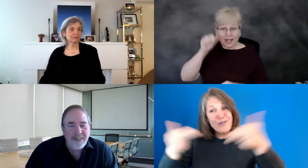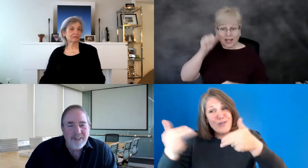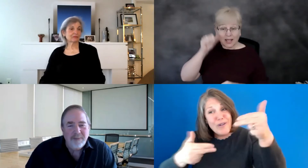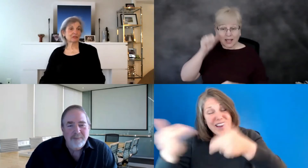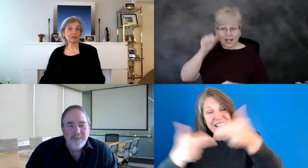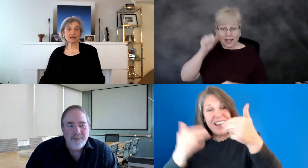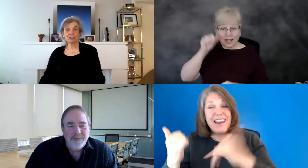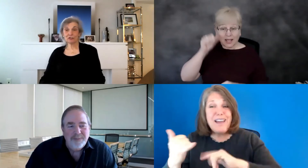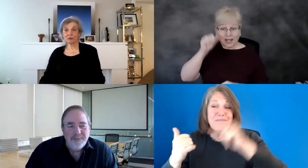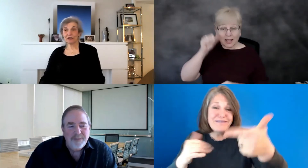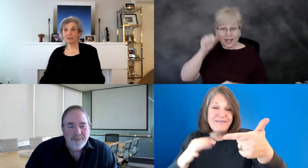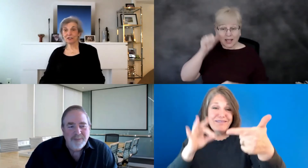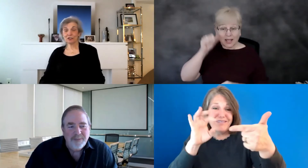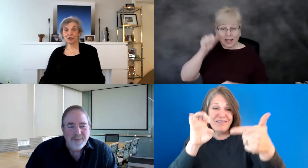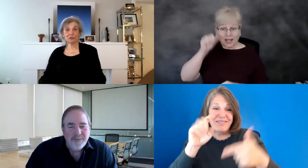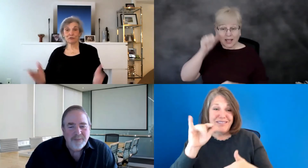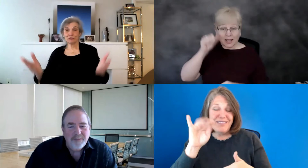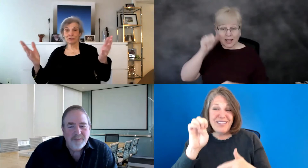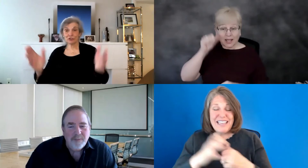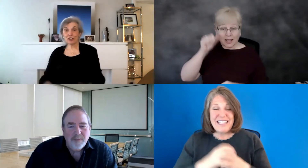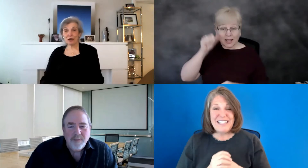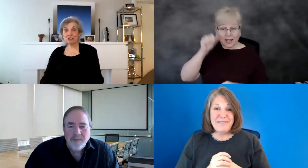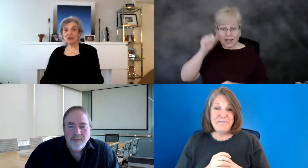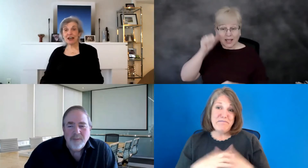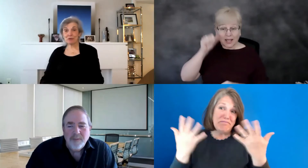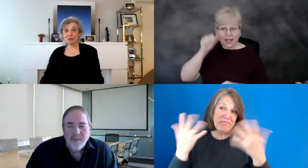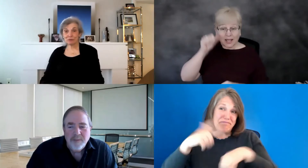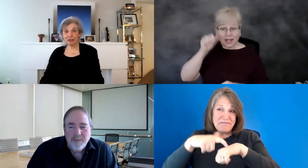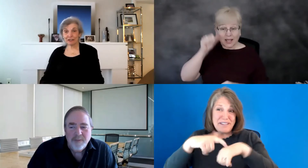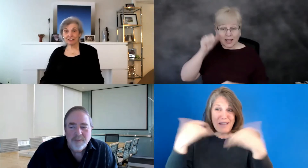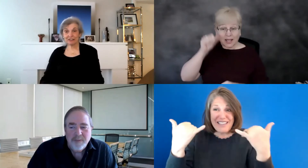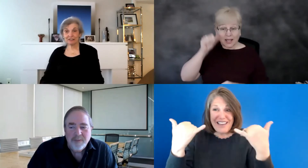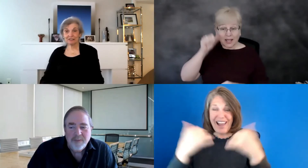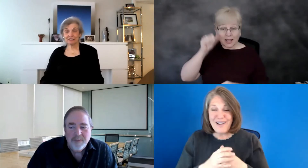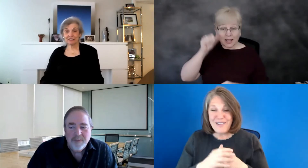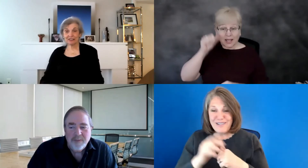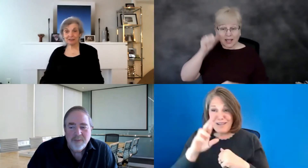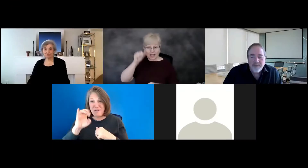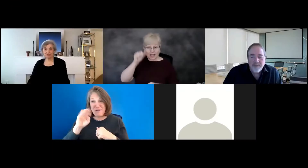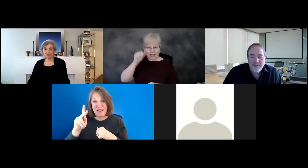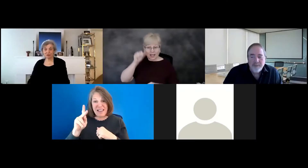16:19:01 >> FELICE LEVINE: So, I think the time is now. Rick, take it away. Our friend